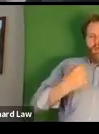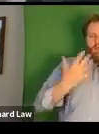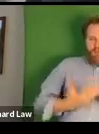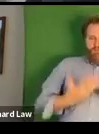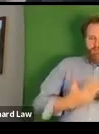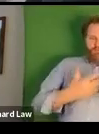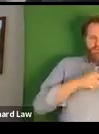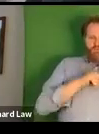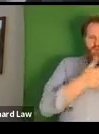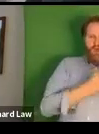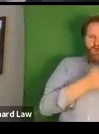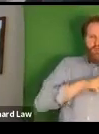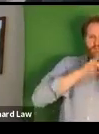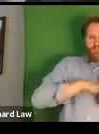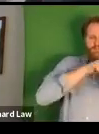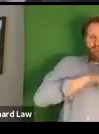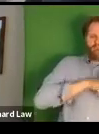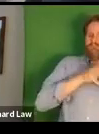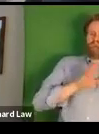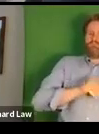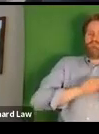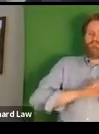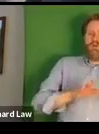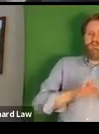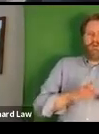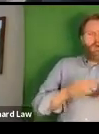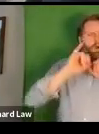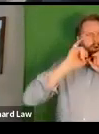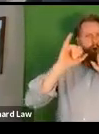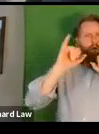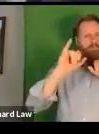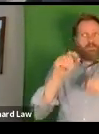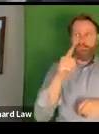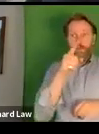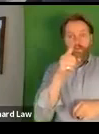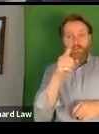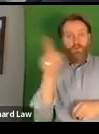do I think that's because they think we're weak because of previous ballots? No I